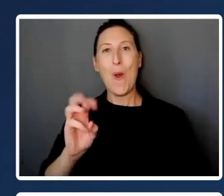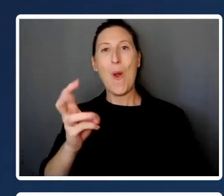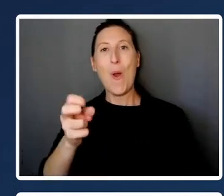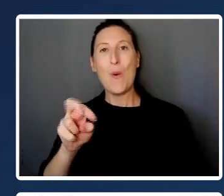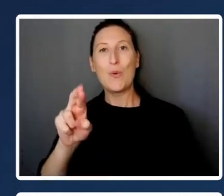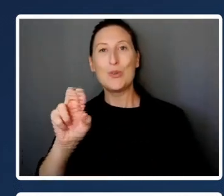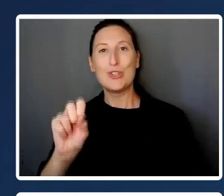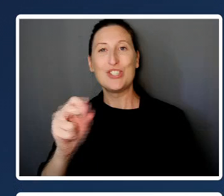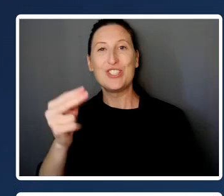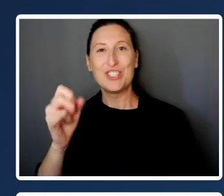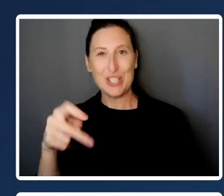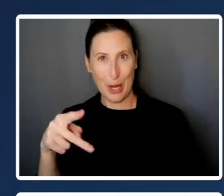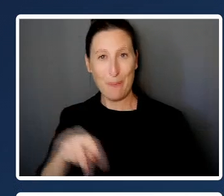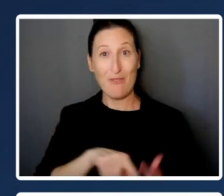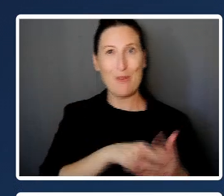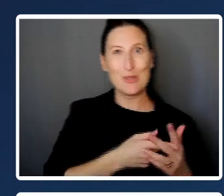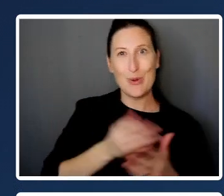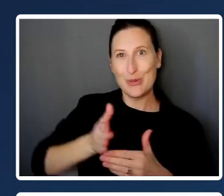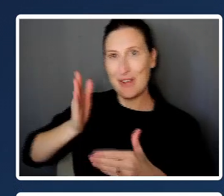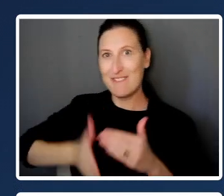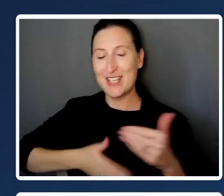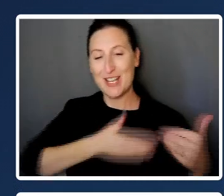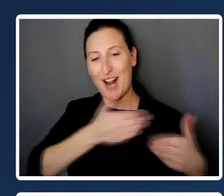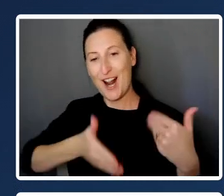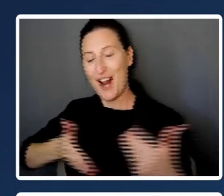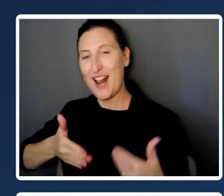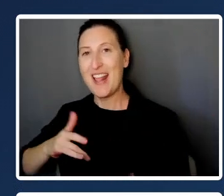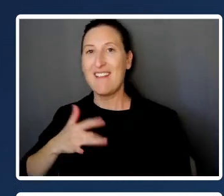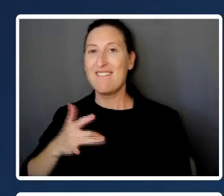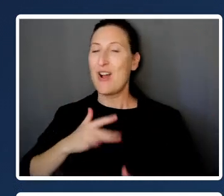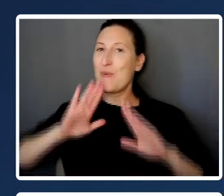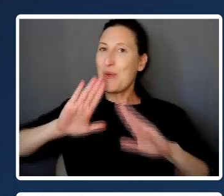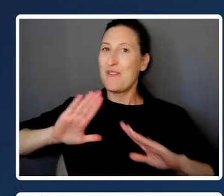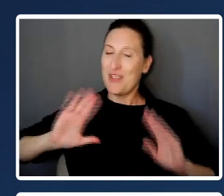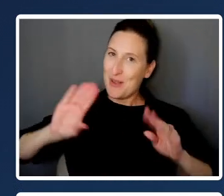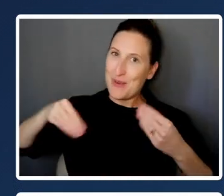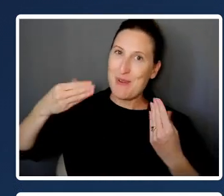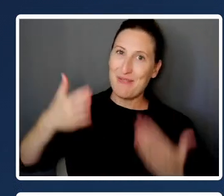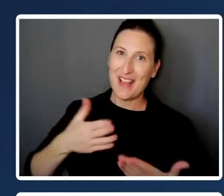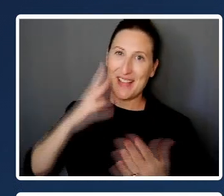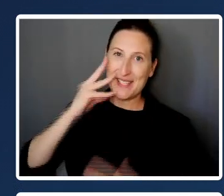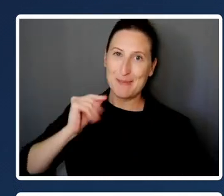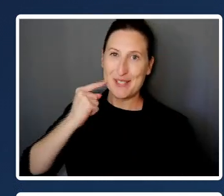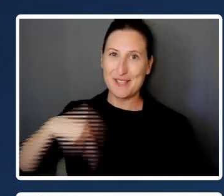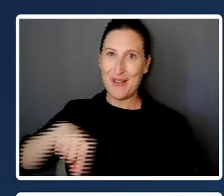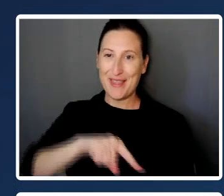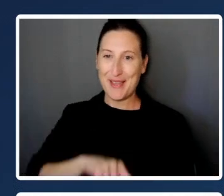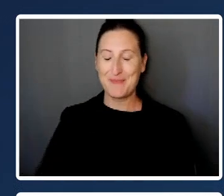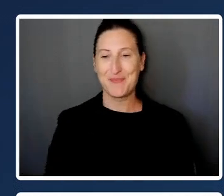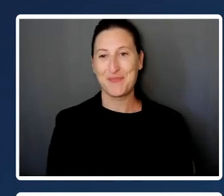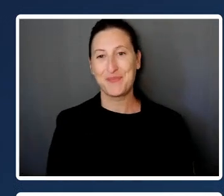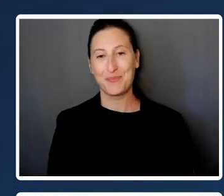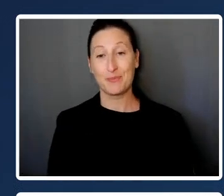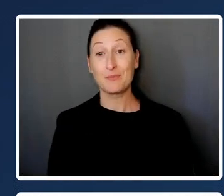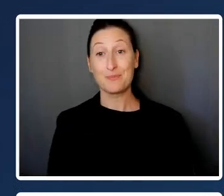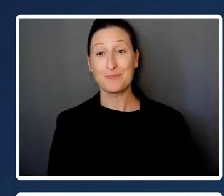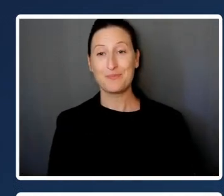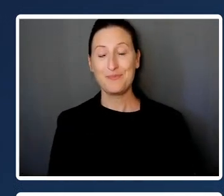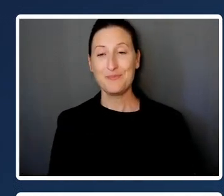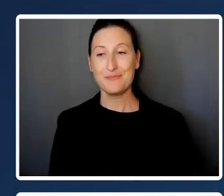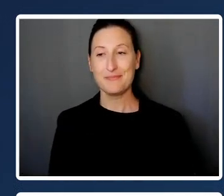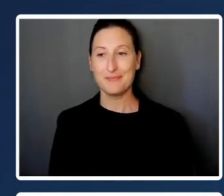we were able to provide that experience for them. All right. Next slide, please.